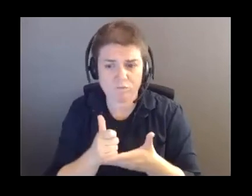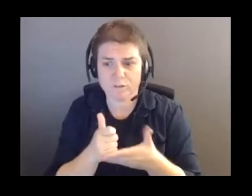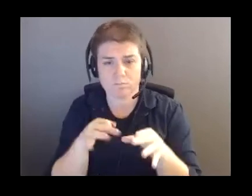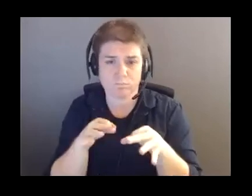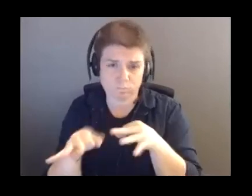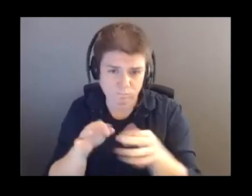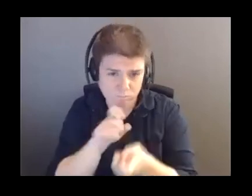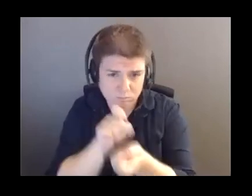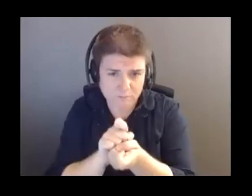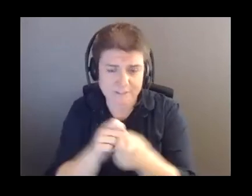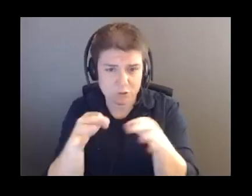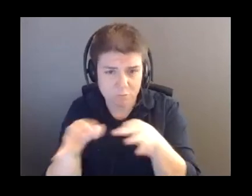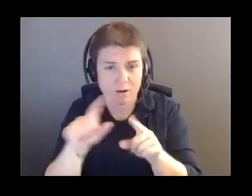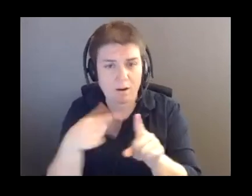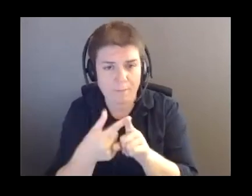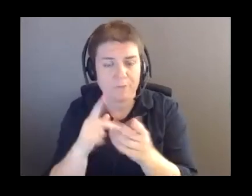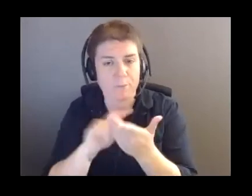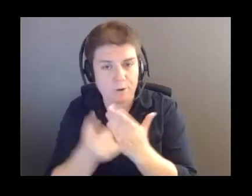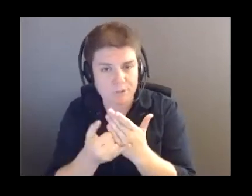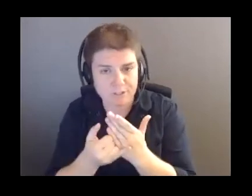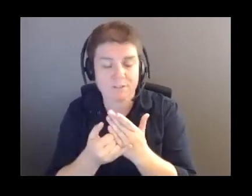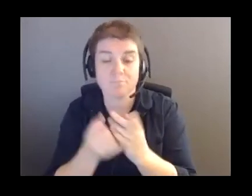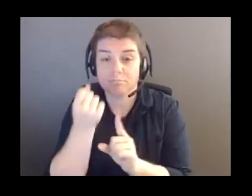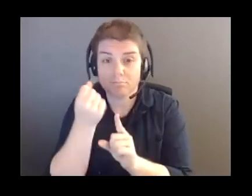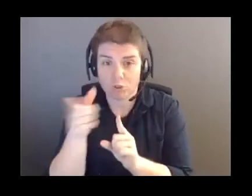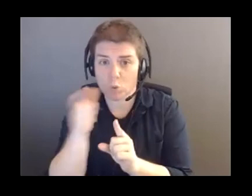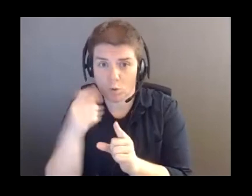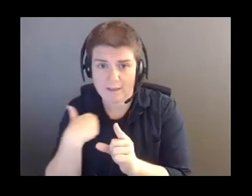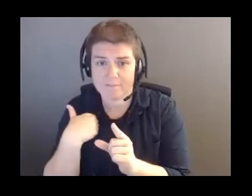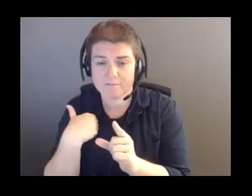of the project details but keep in mind you'll have a chance to dig deeper into the why